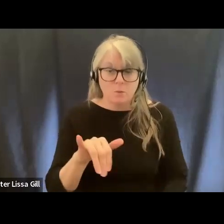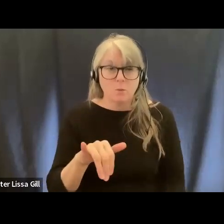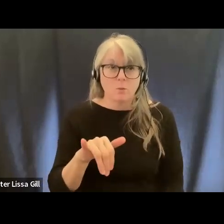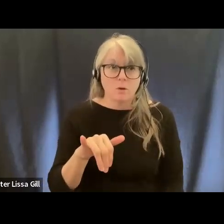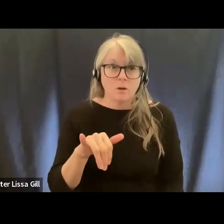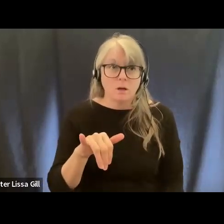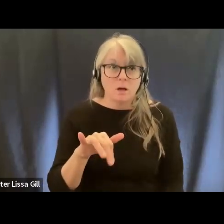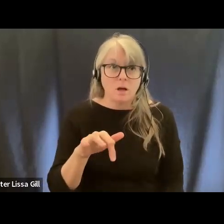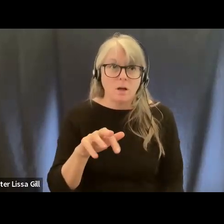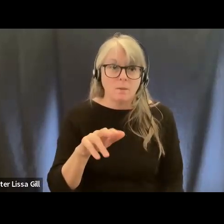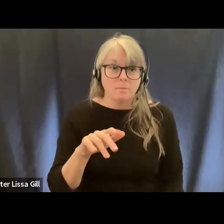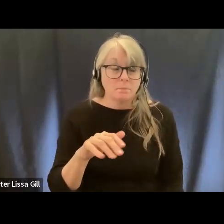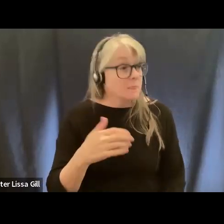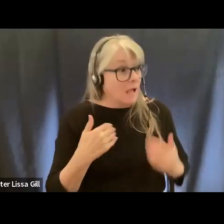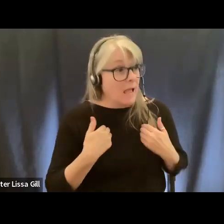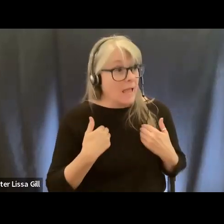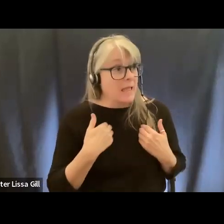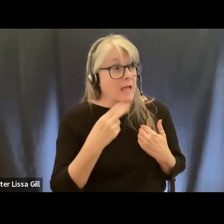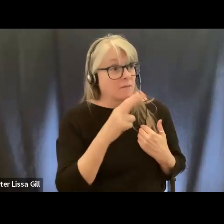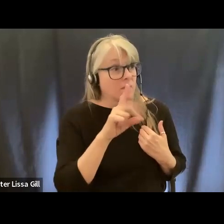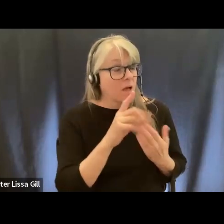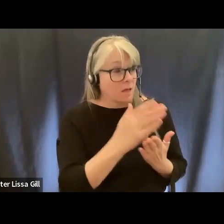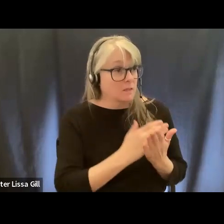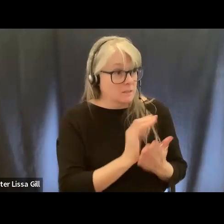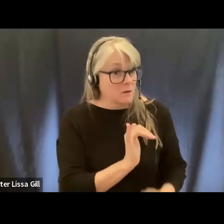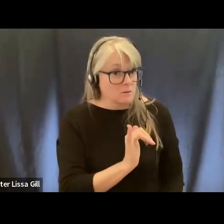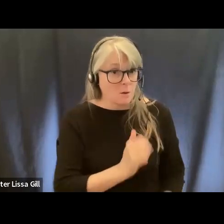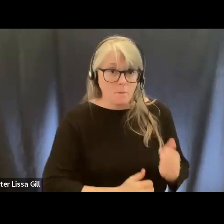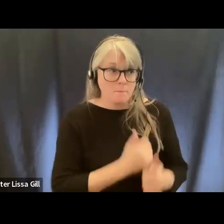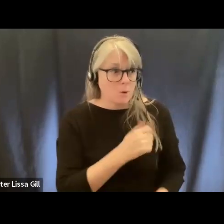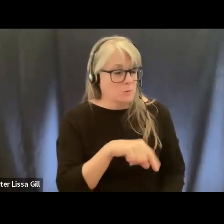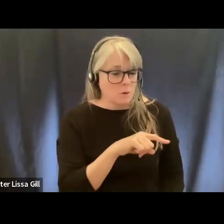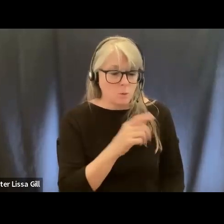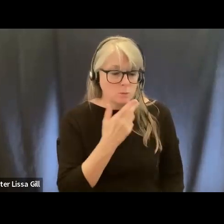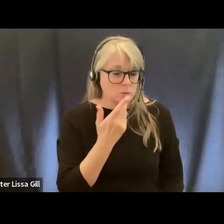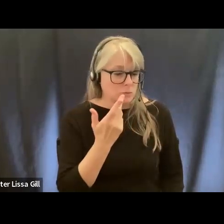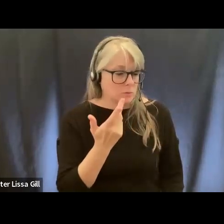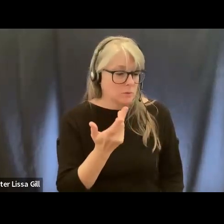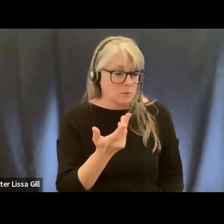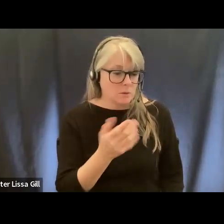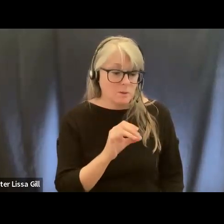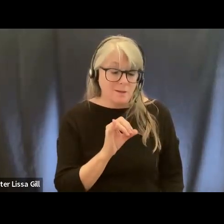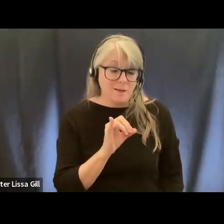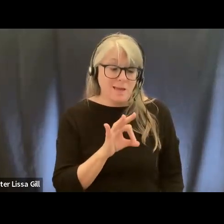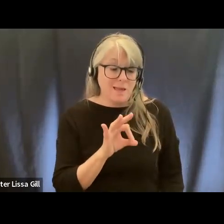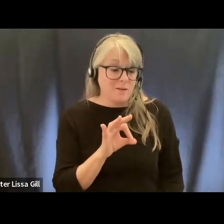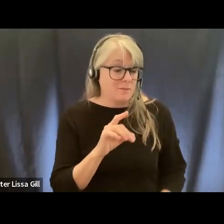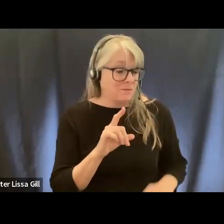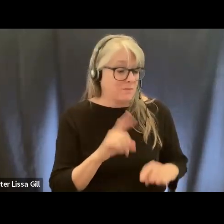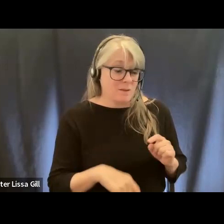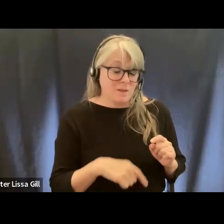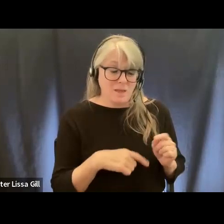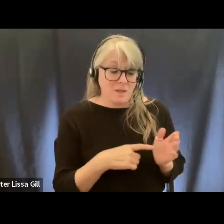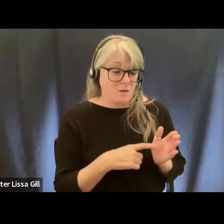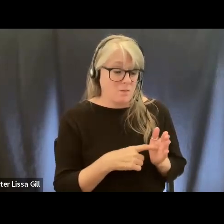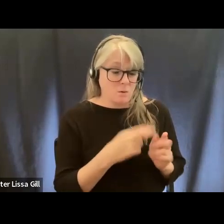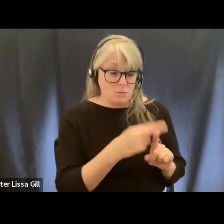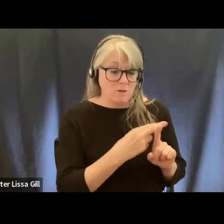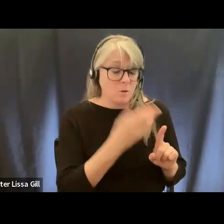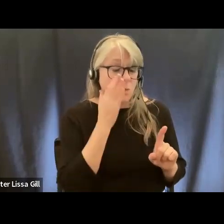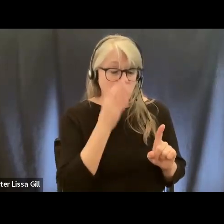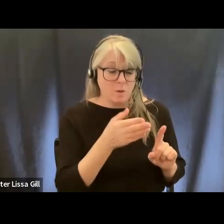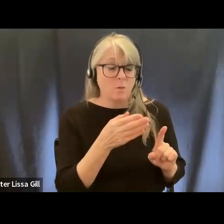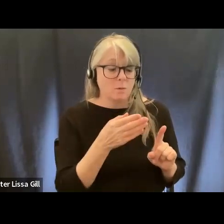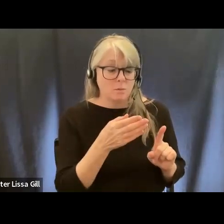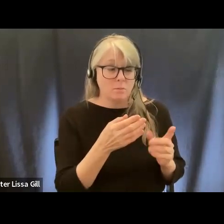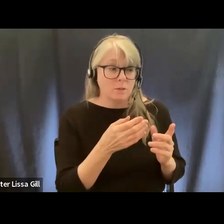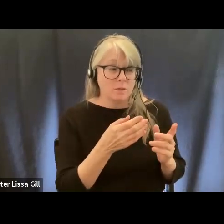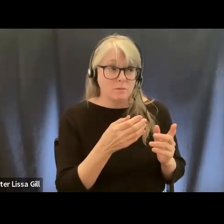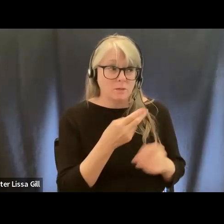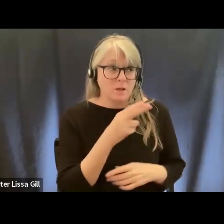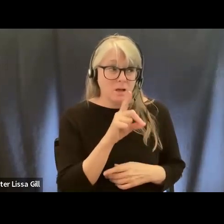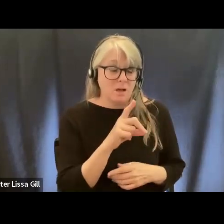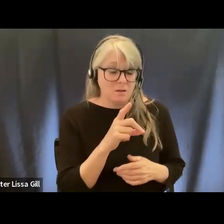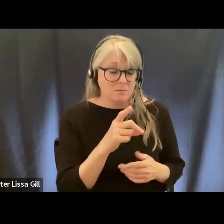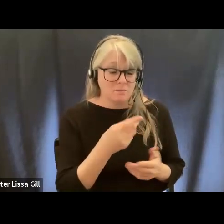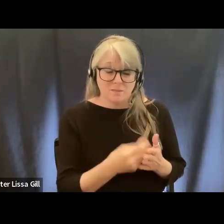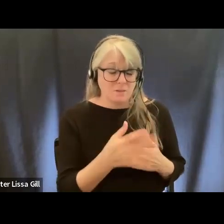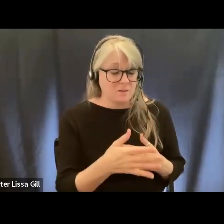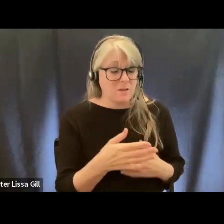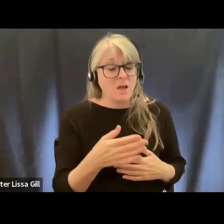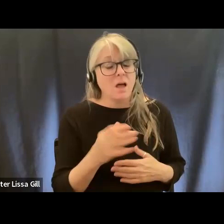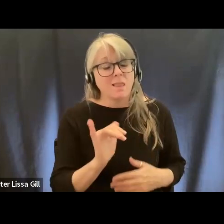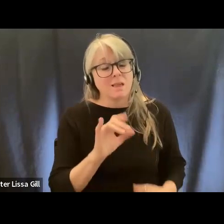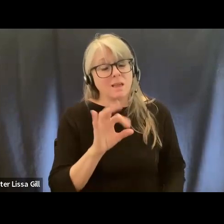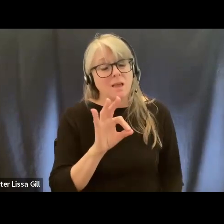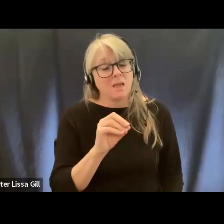I have the HUD listings also, but. Most of those if he's priced out of rental, he's going to probably be priced out of that and most of the HUD like foreclosures and things that we have need a lot of work.